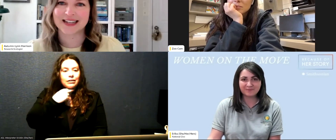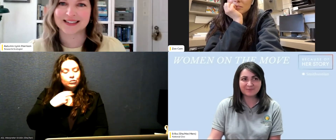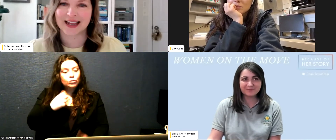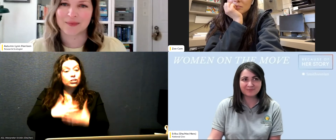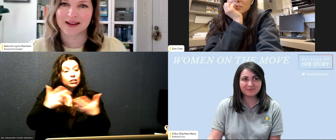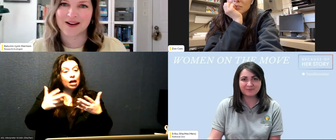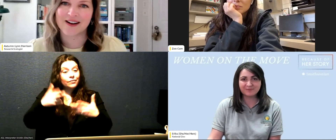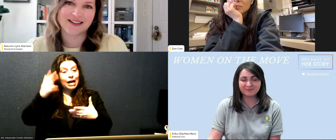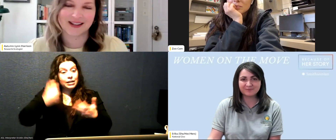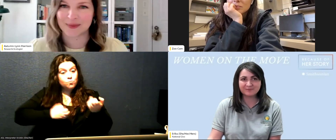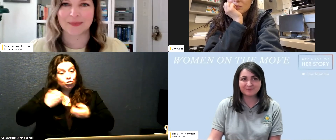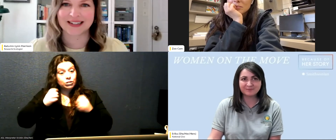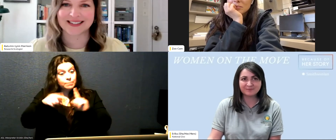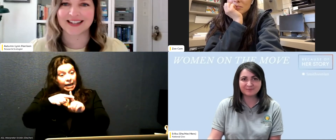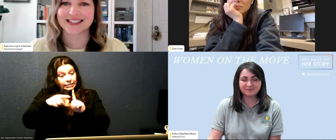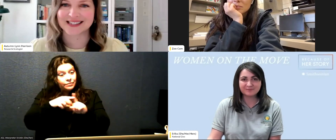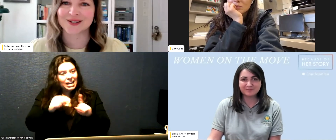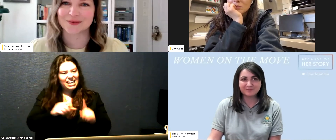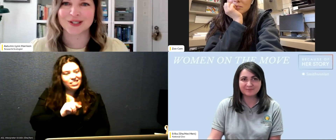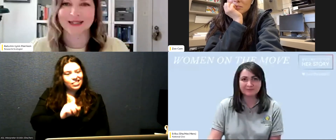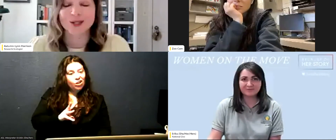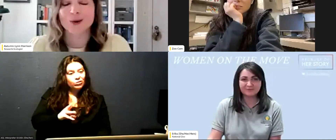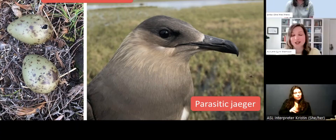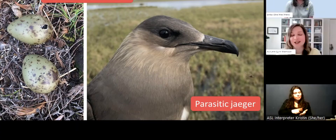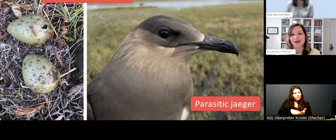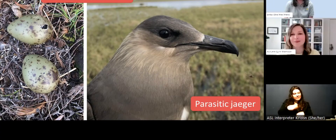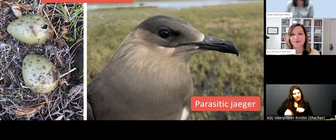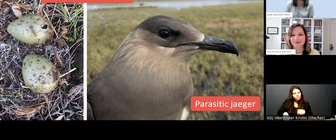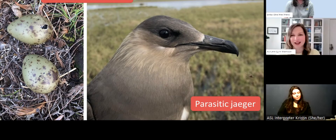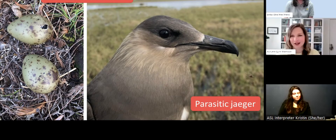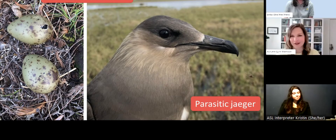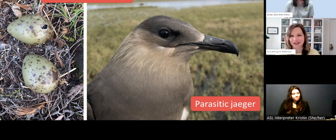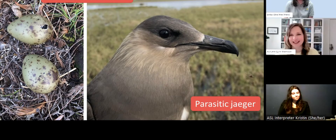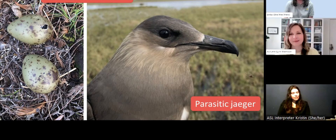that can be hard about being a scientist, too when you spend so much time caring for these animals.